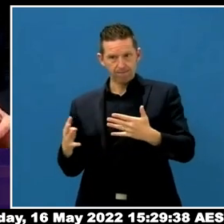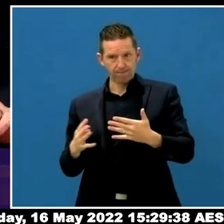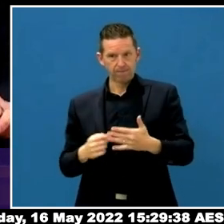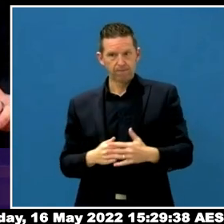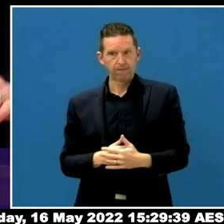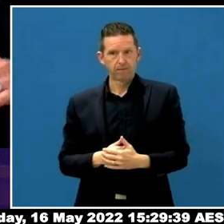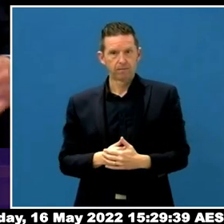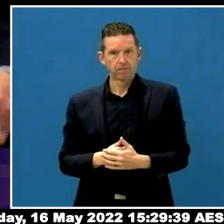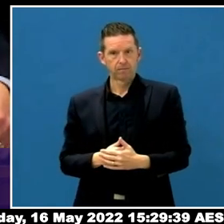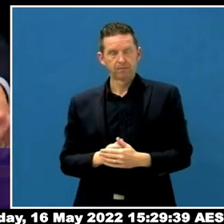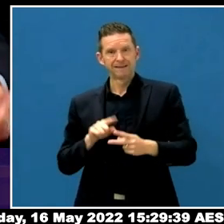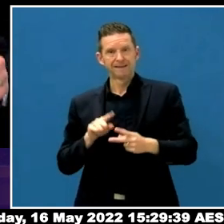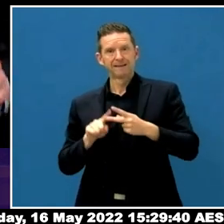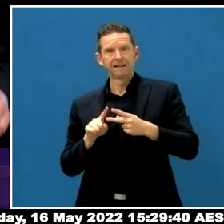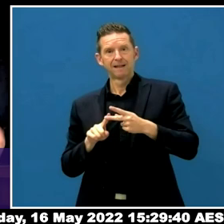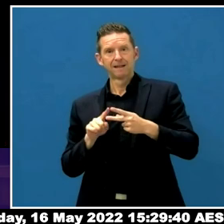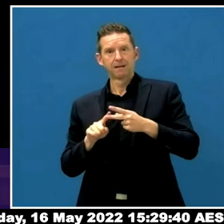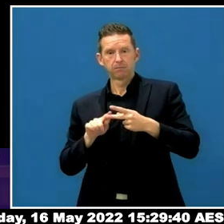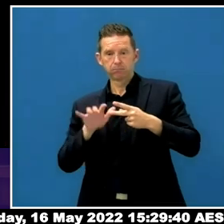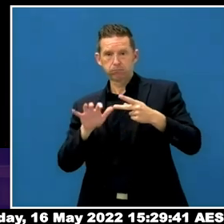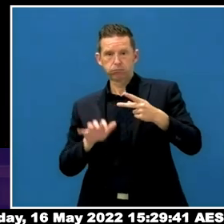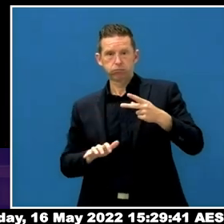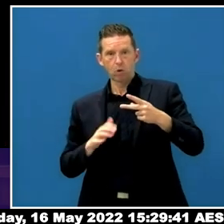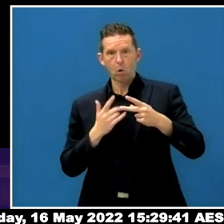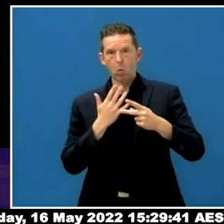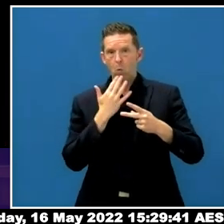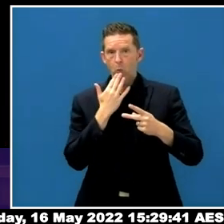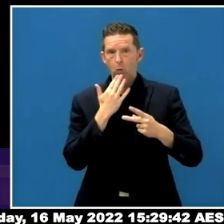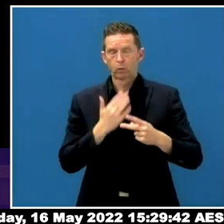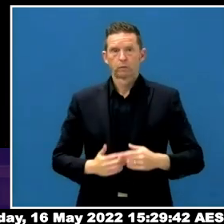quote. Let me know when you're on page 9 of 11.